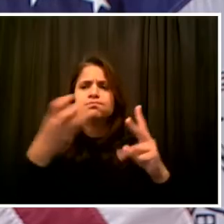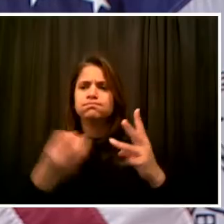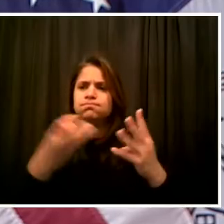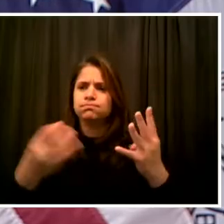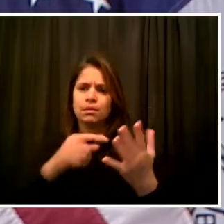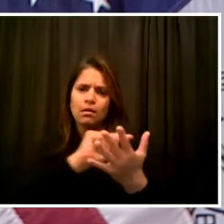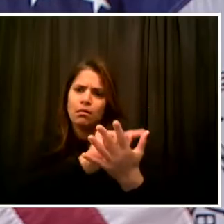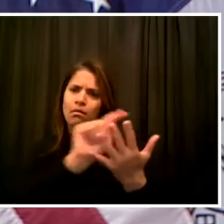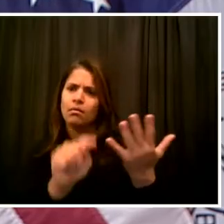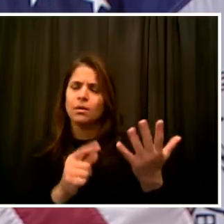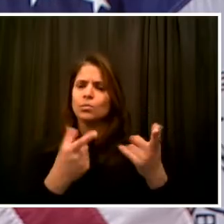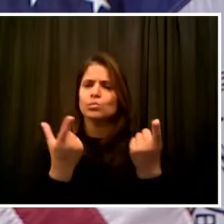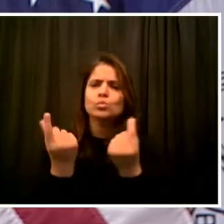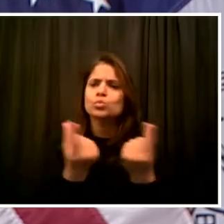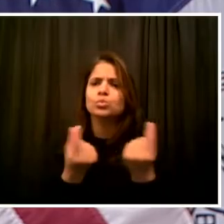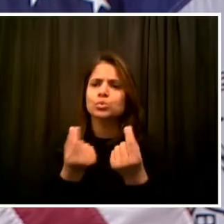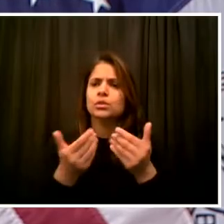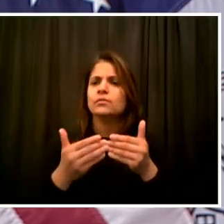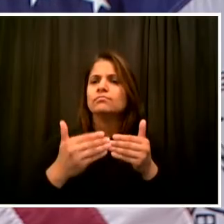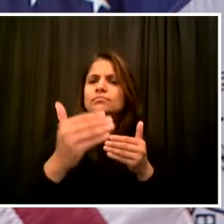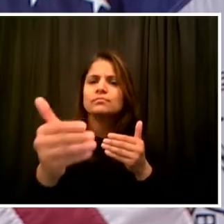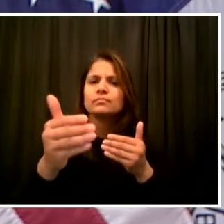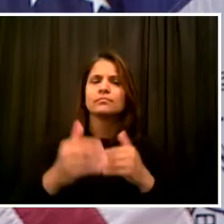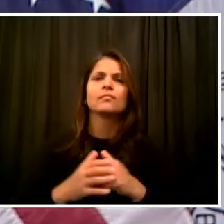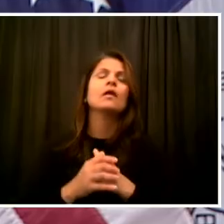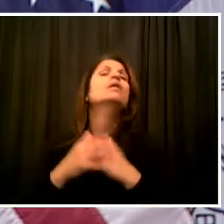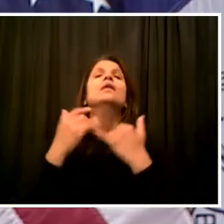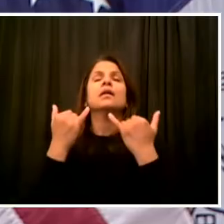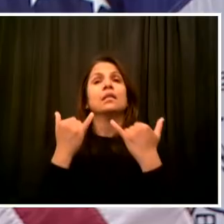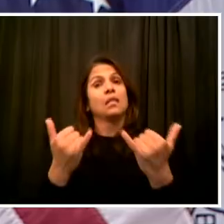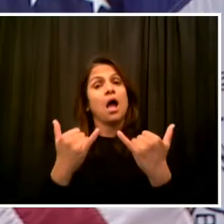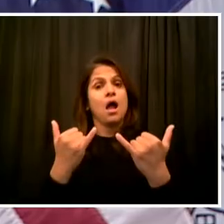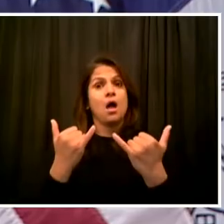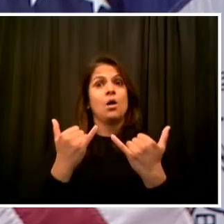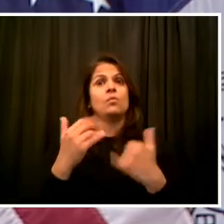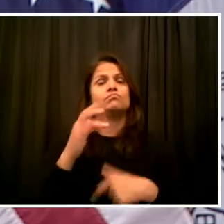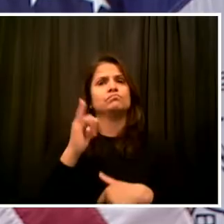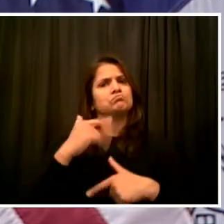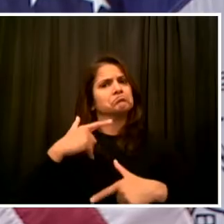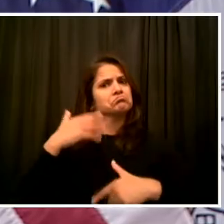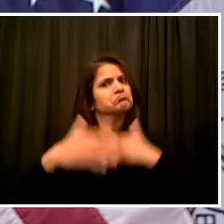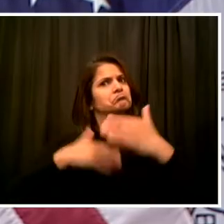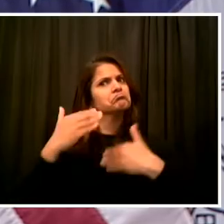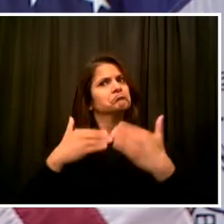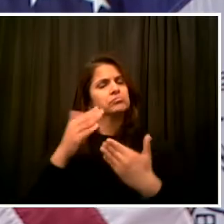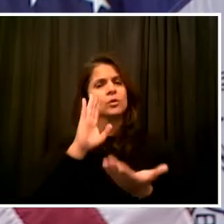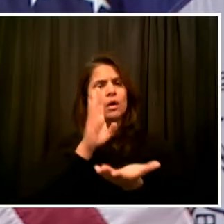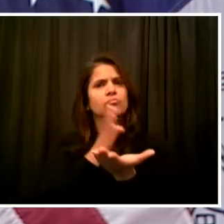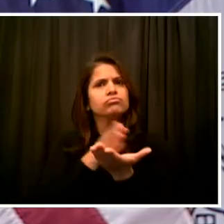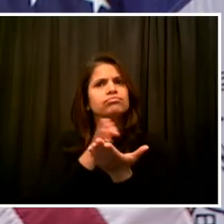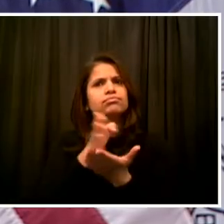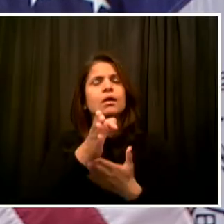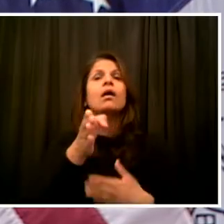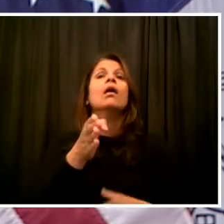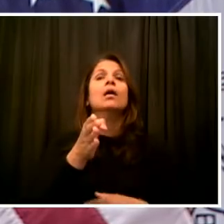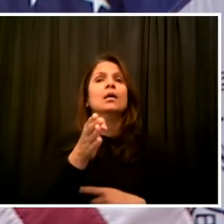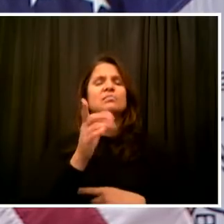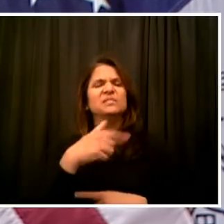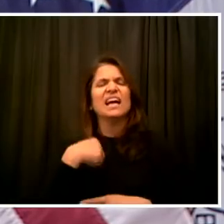CONSULTATIVE PROCESS THAT HAS LED US TO GET THE ITCYIN T RHEIG T DIECRTION BUT THERE'S A HELL OF A LOT MORE TO DO